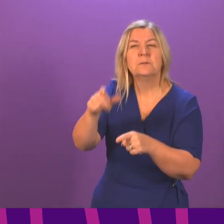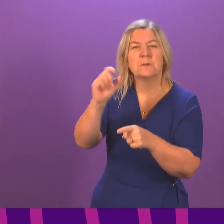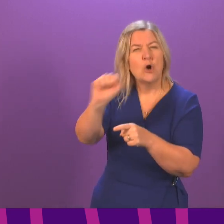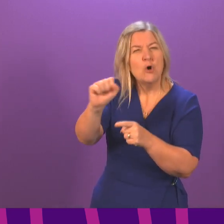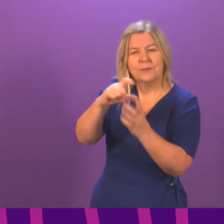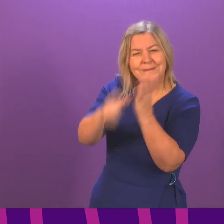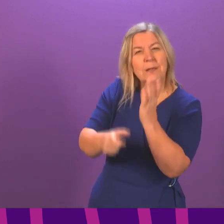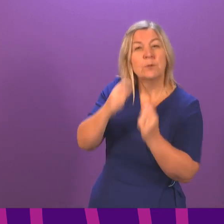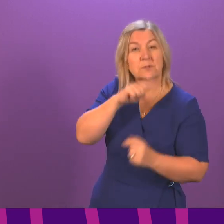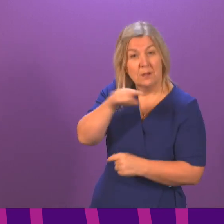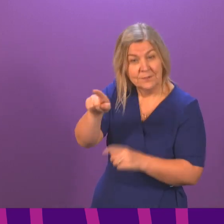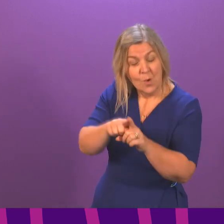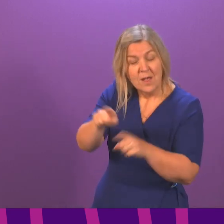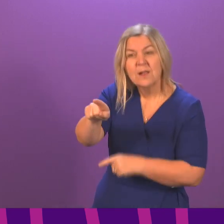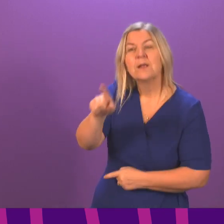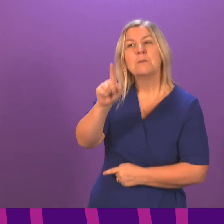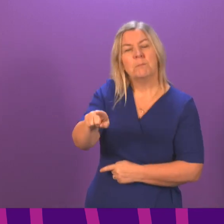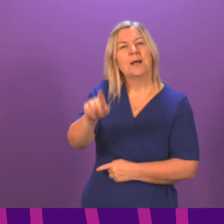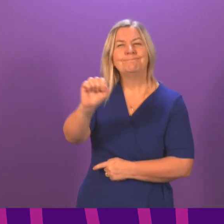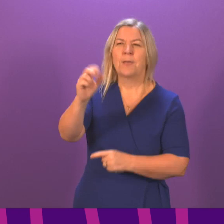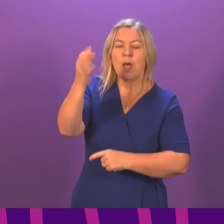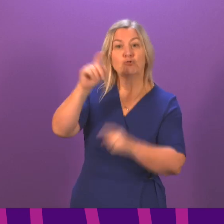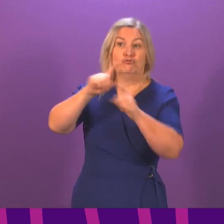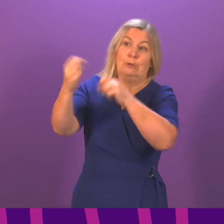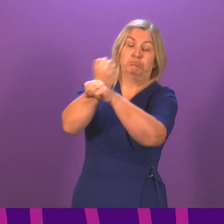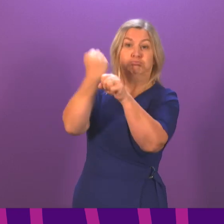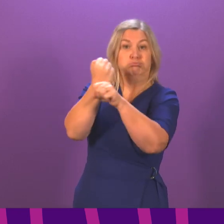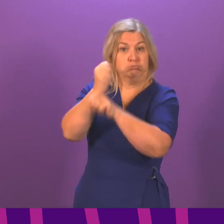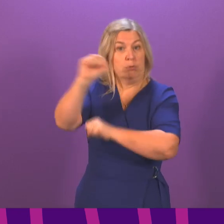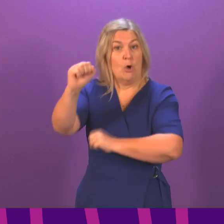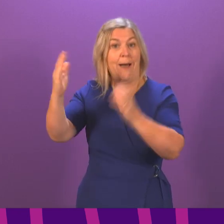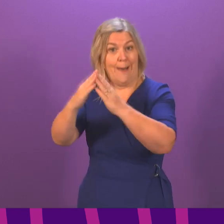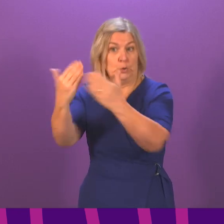matters. If my constituent’s case were happening in England, her ejection would be unlawful